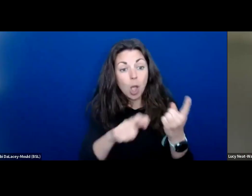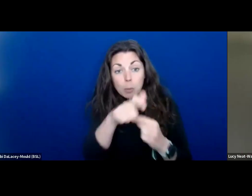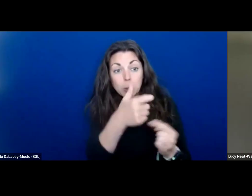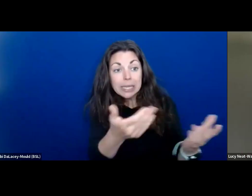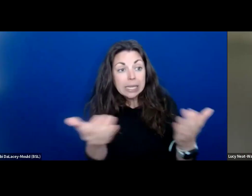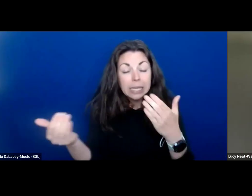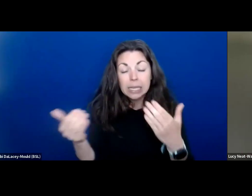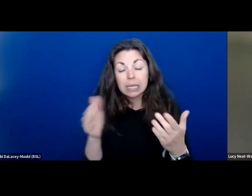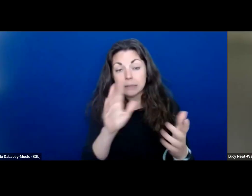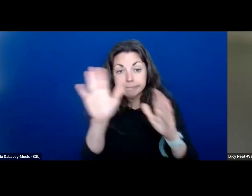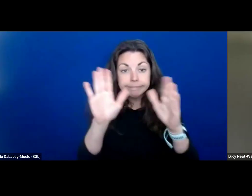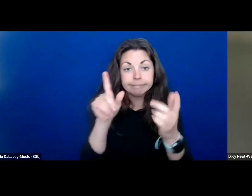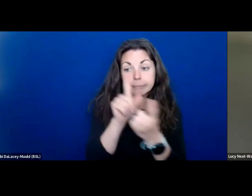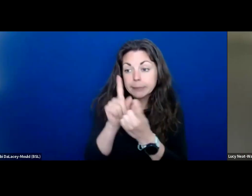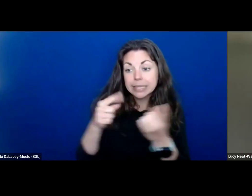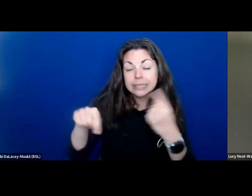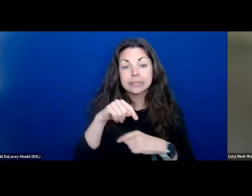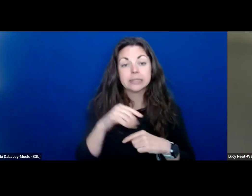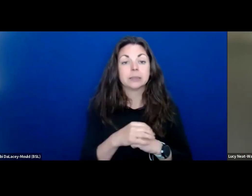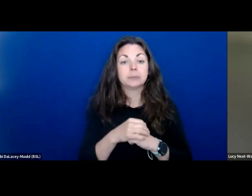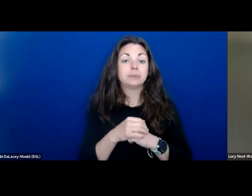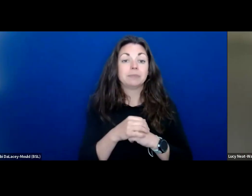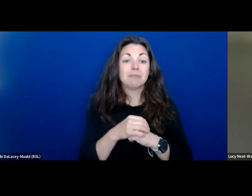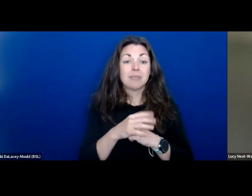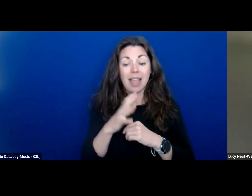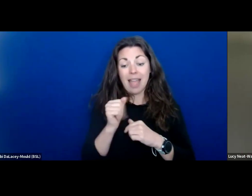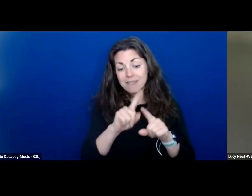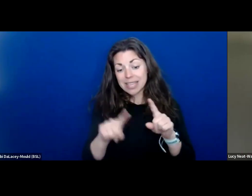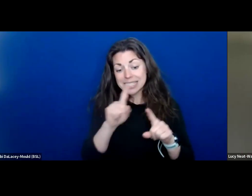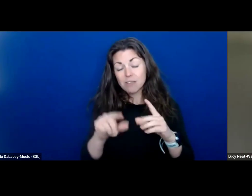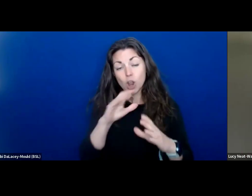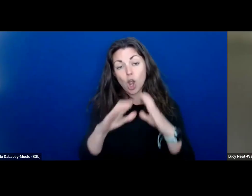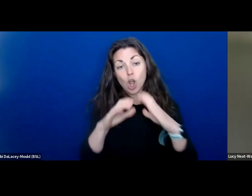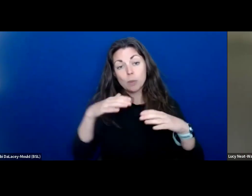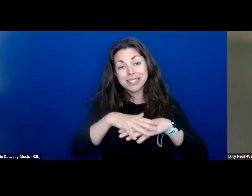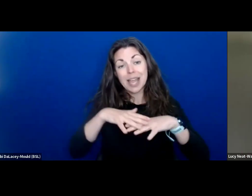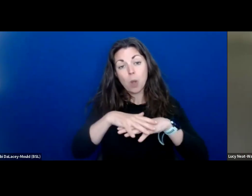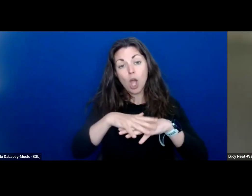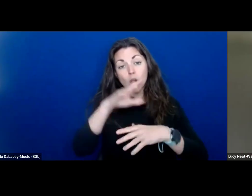using particularly the comms networks that are available within your organization. So for example,